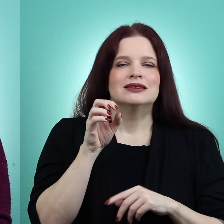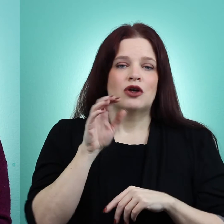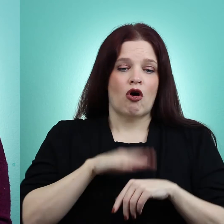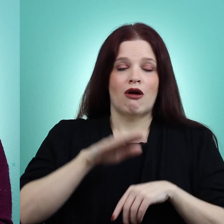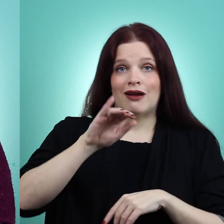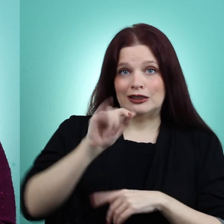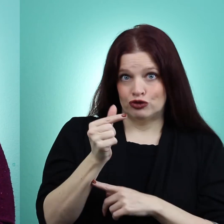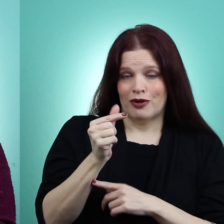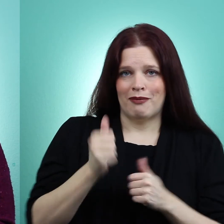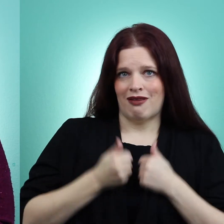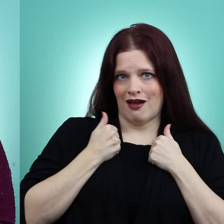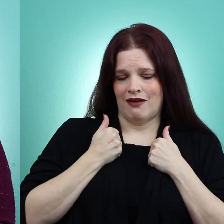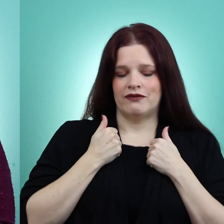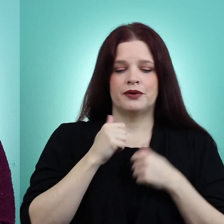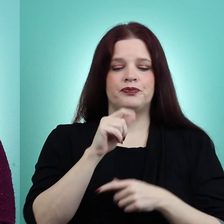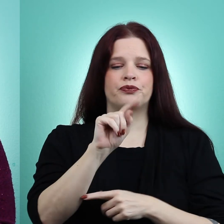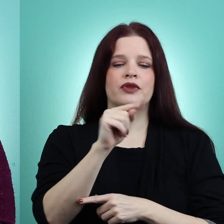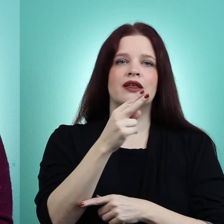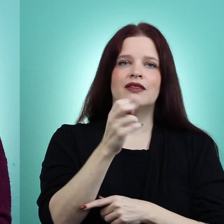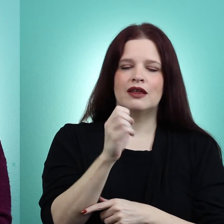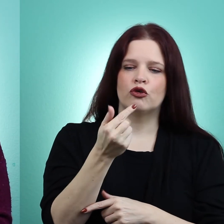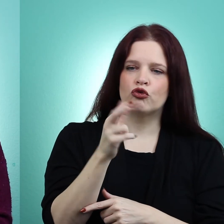You can also check us out on TheGraciousMind.com, reach out to us if you need